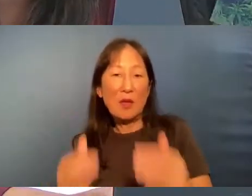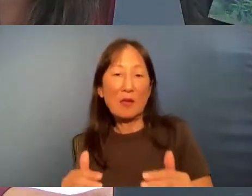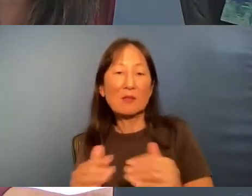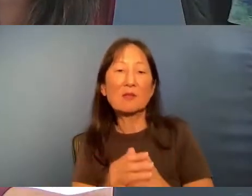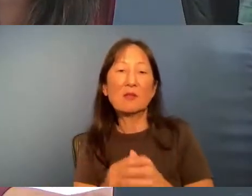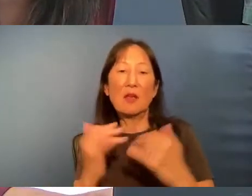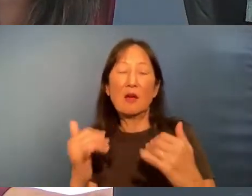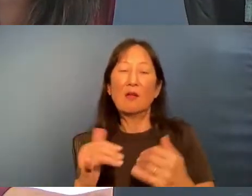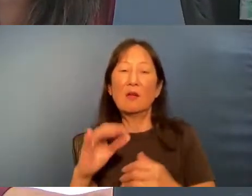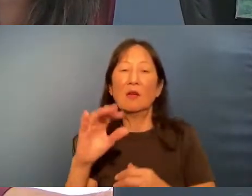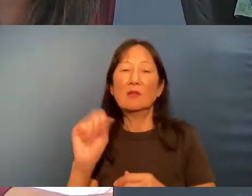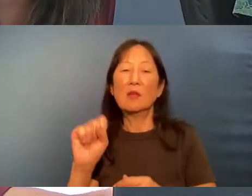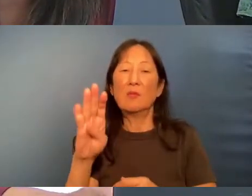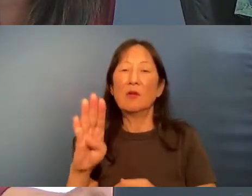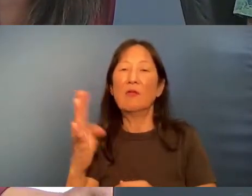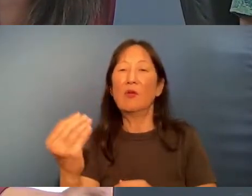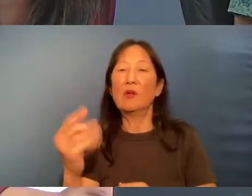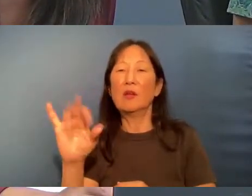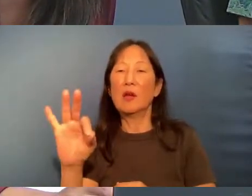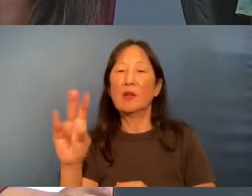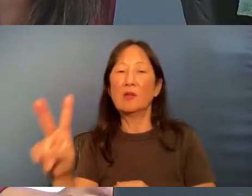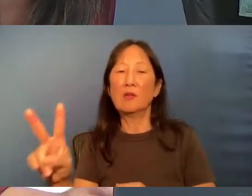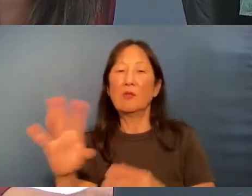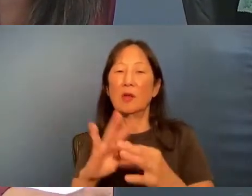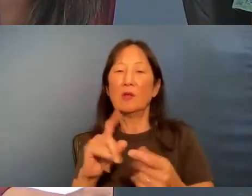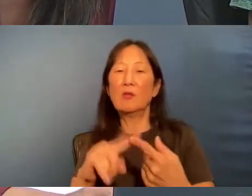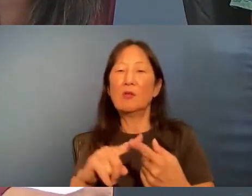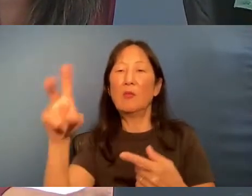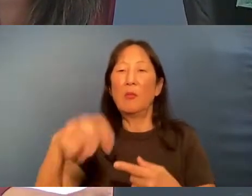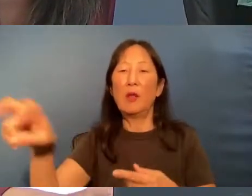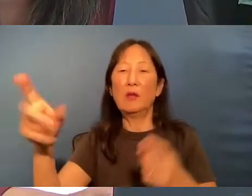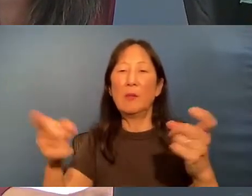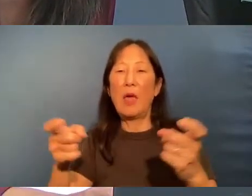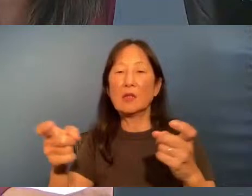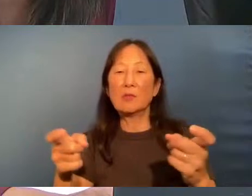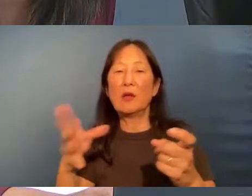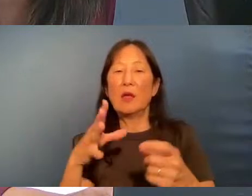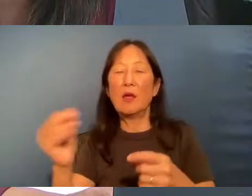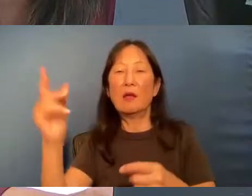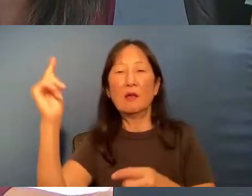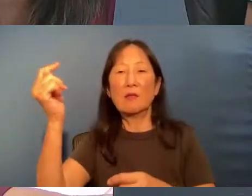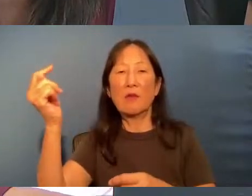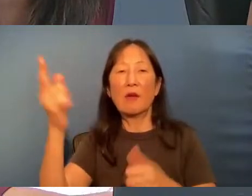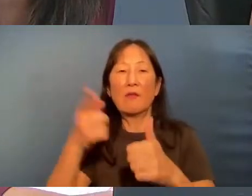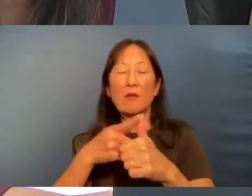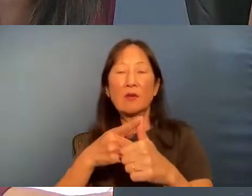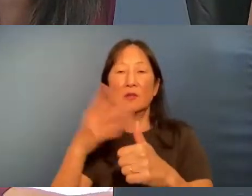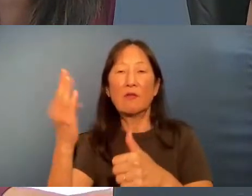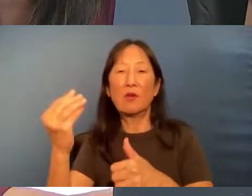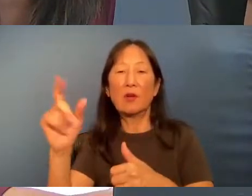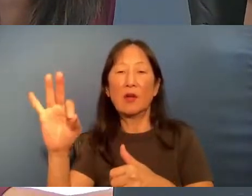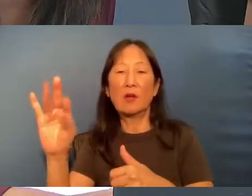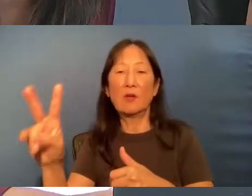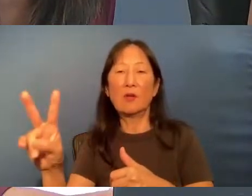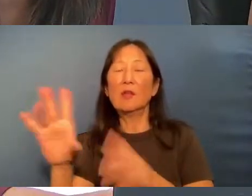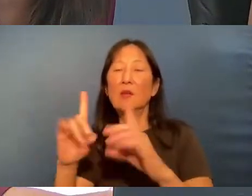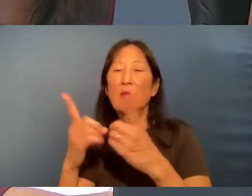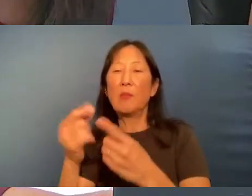Senate bill 1492 relating to mobility management and testifying. First on 1492 is the Department of Human Services.